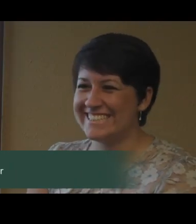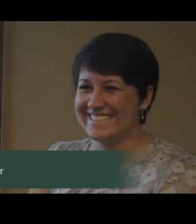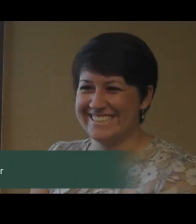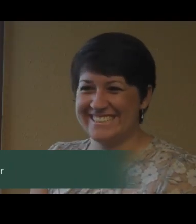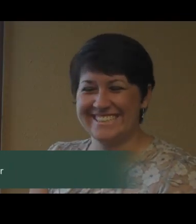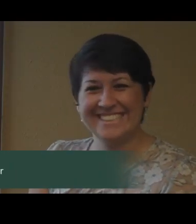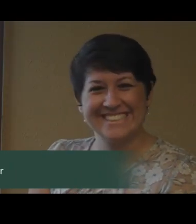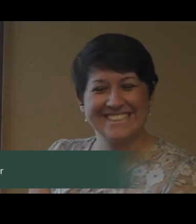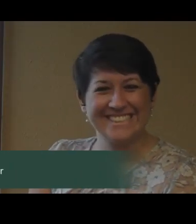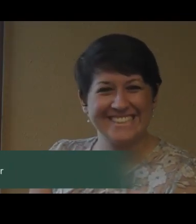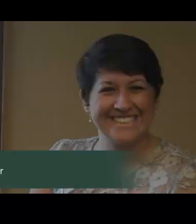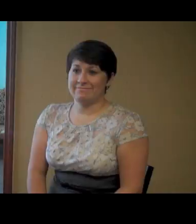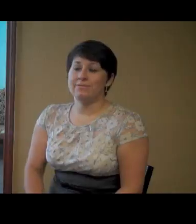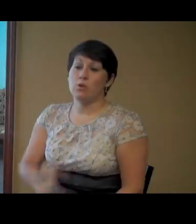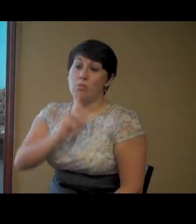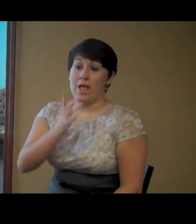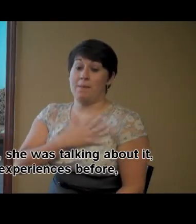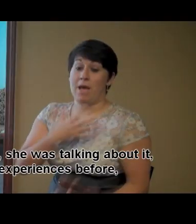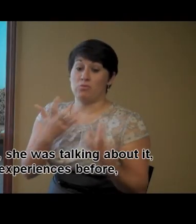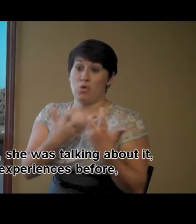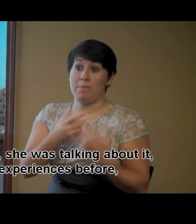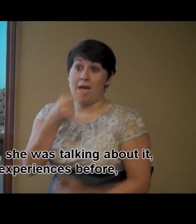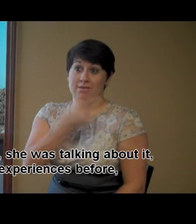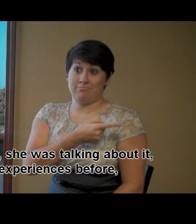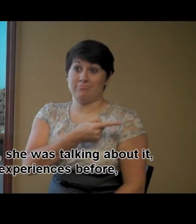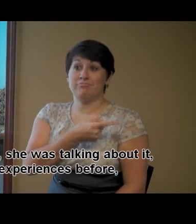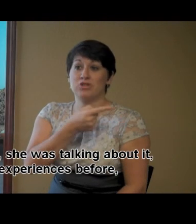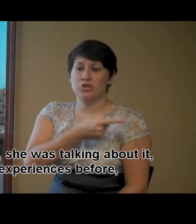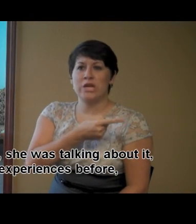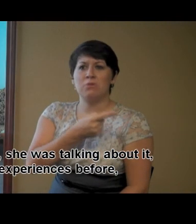Miss Deaf Oklahoma.